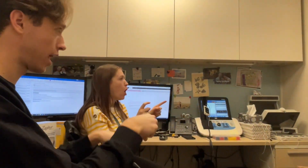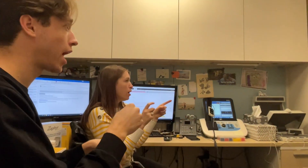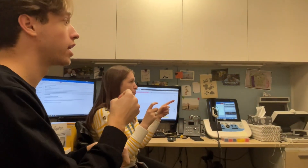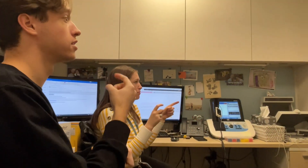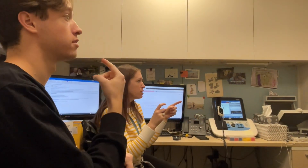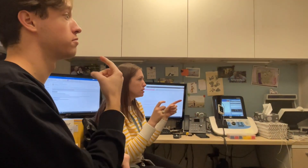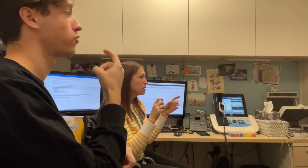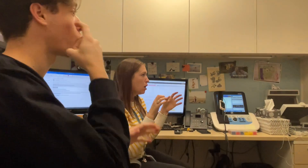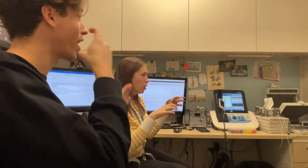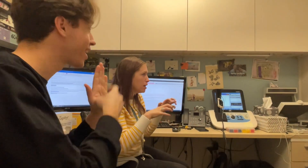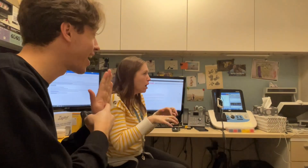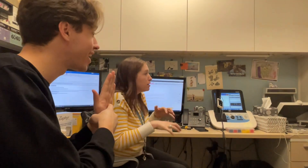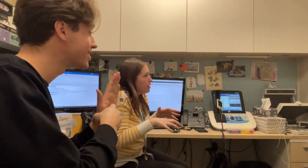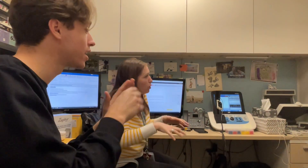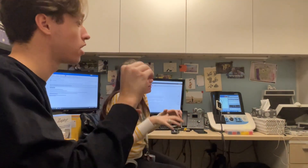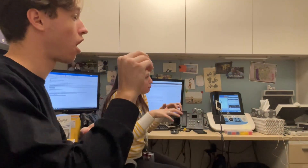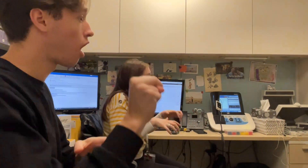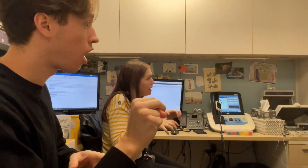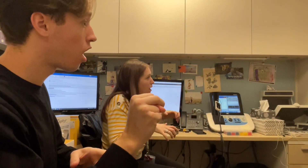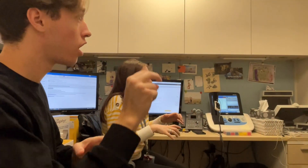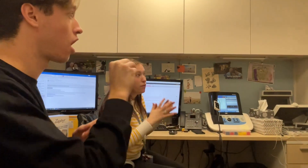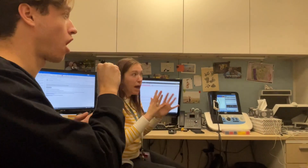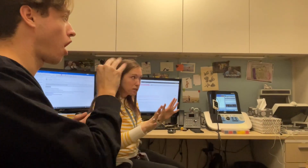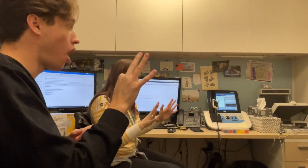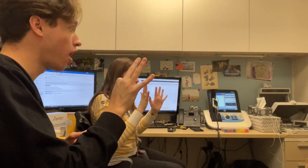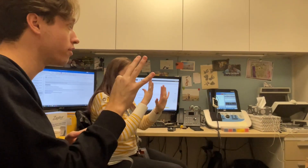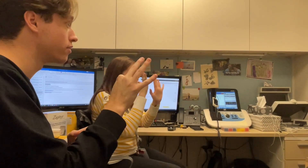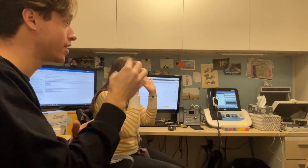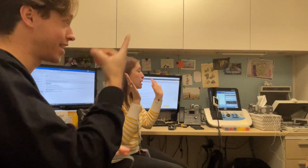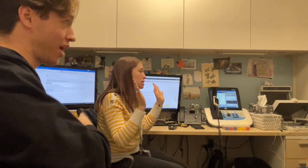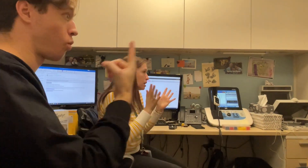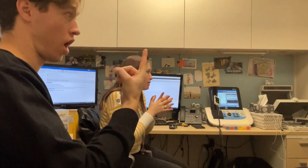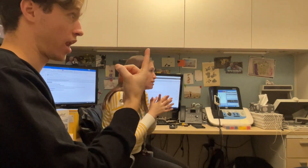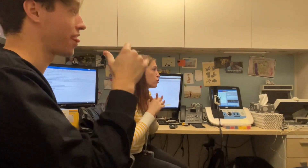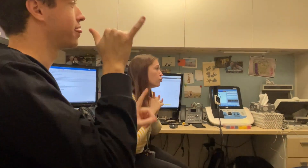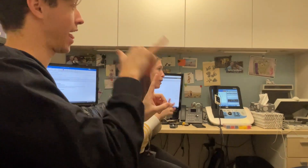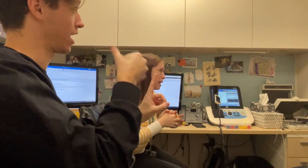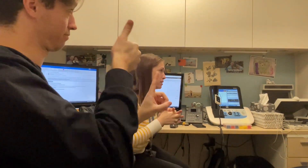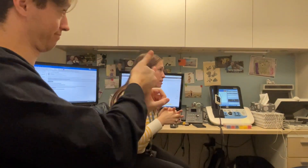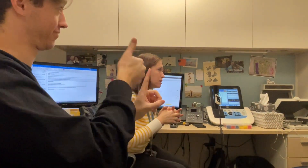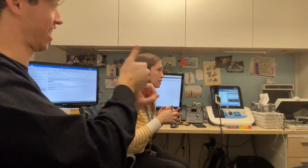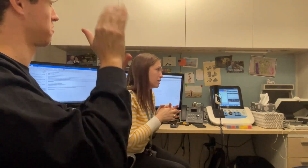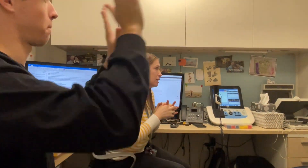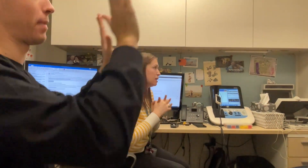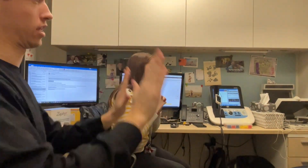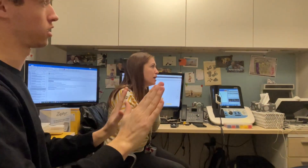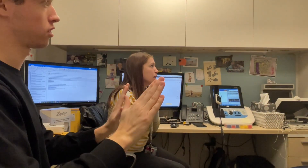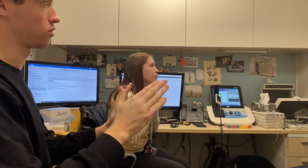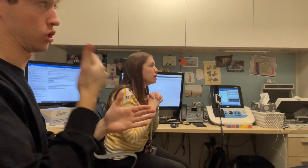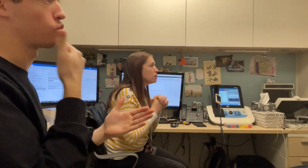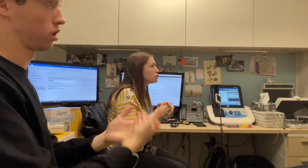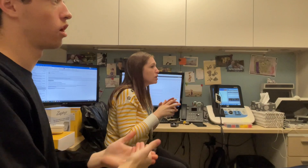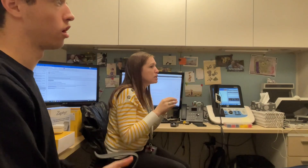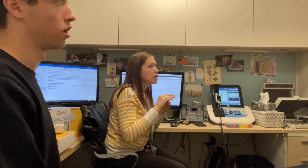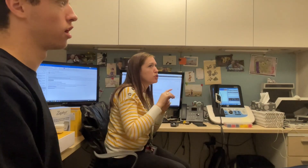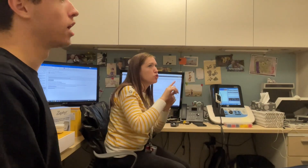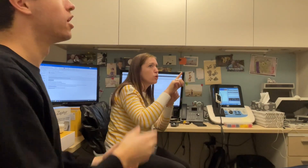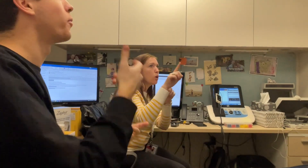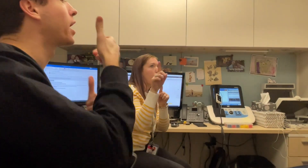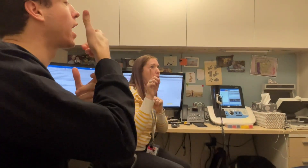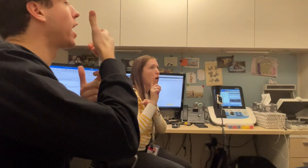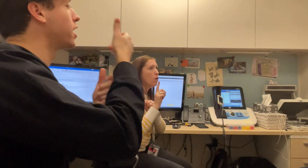off on on day one like right now that's amazing that's great it'll be interesting as you go out